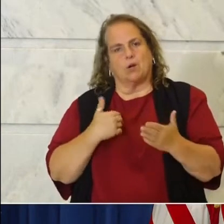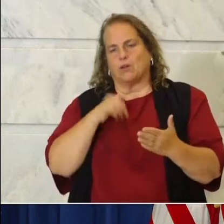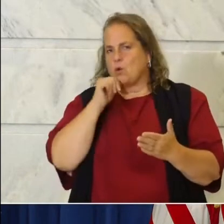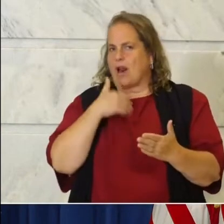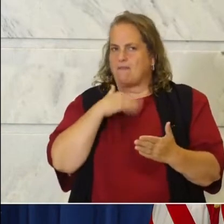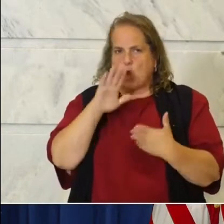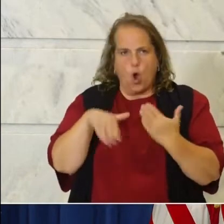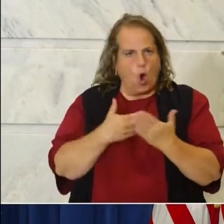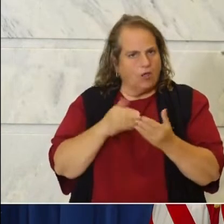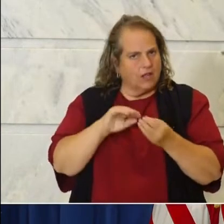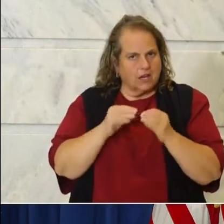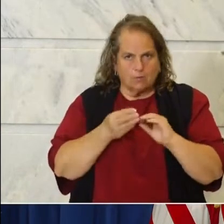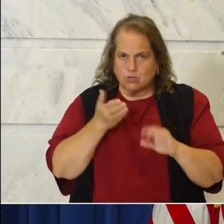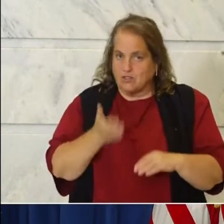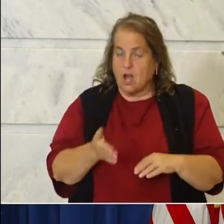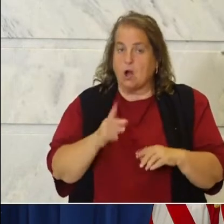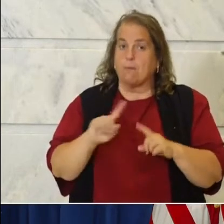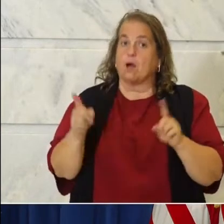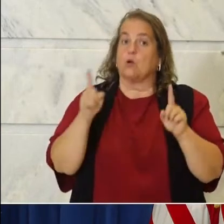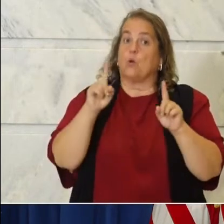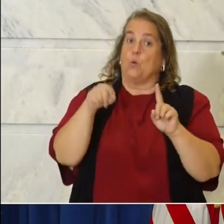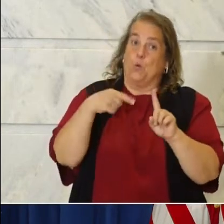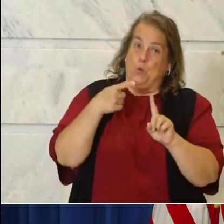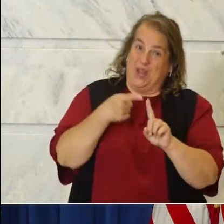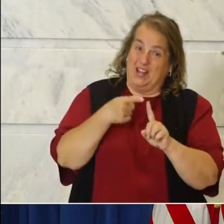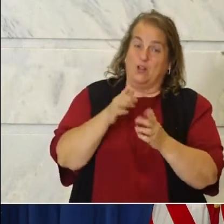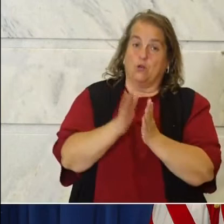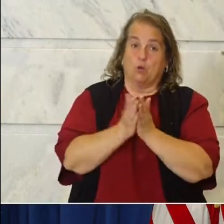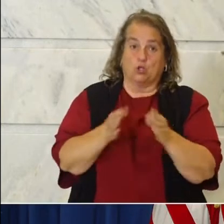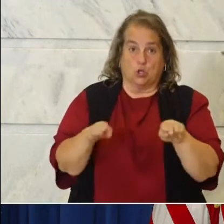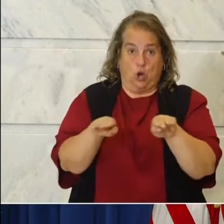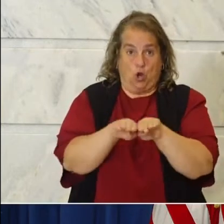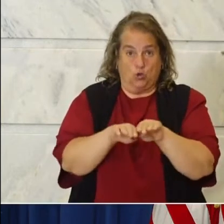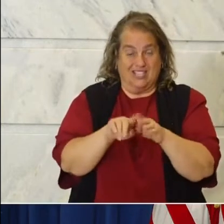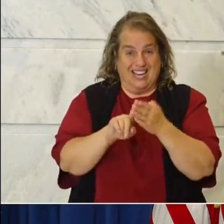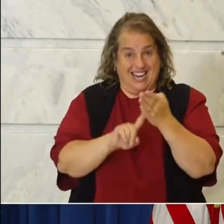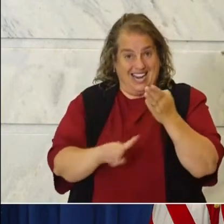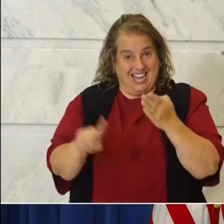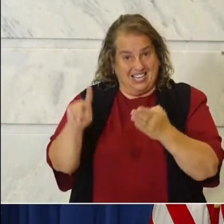when the books clothes once and for all next week, I actually believe that I